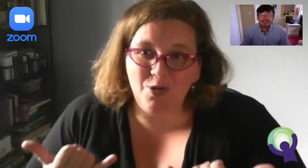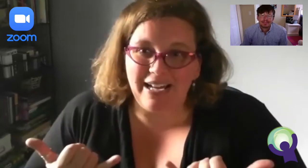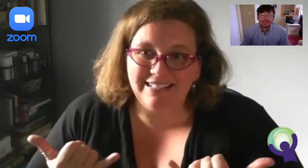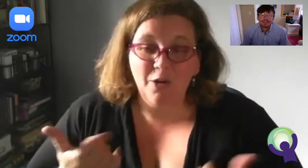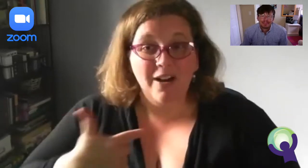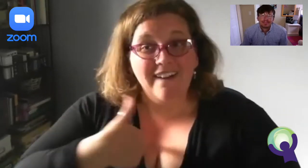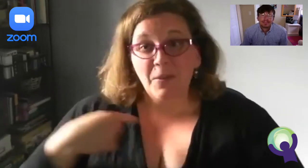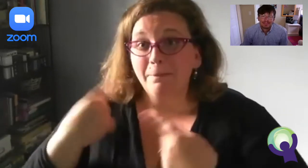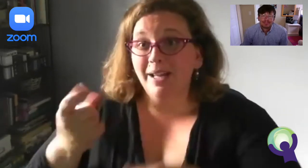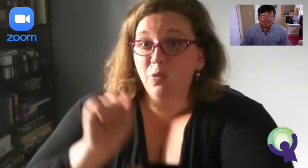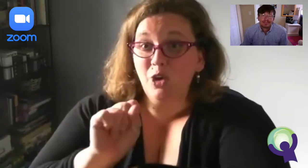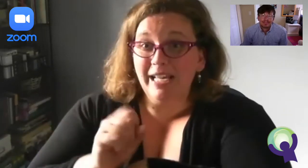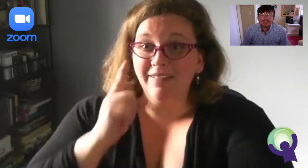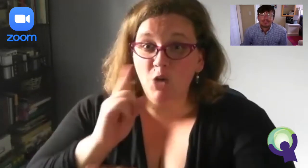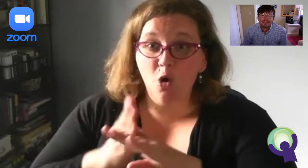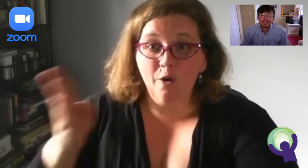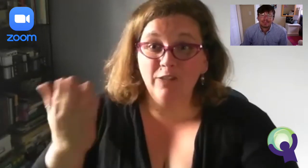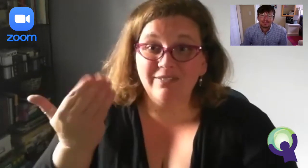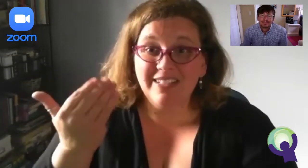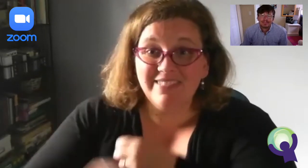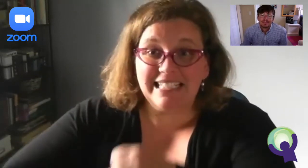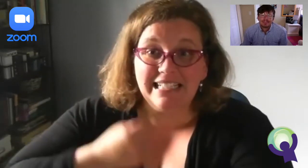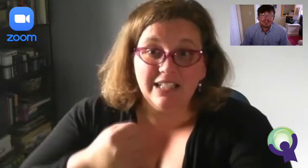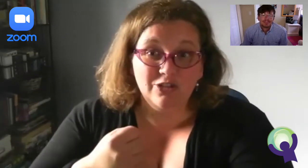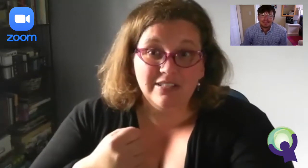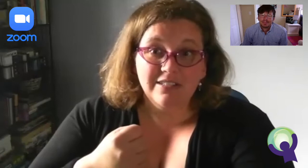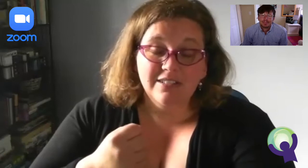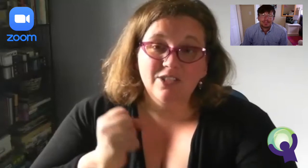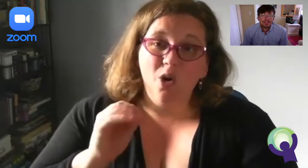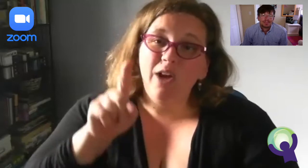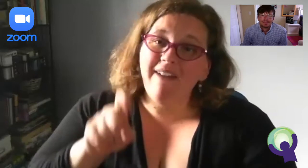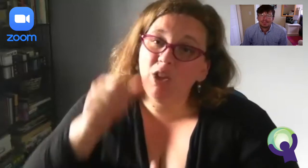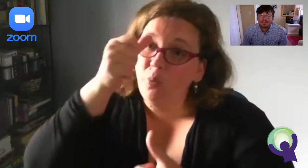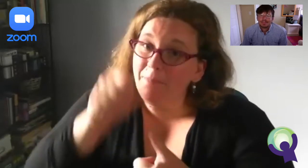to the point where we are today. I've been working for the state for over